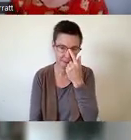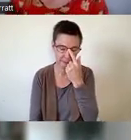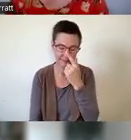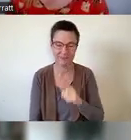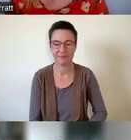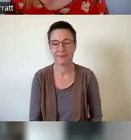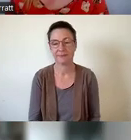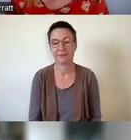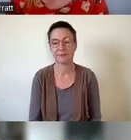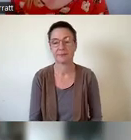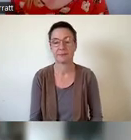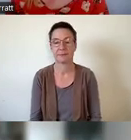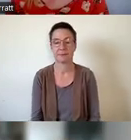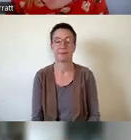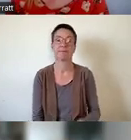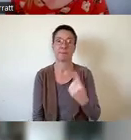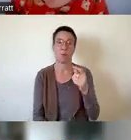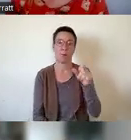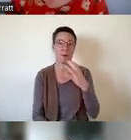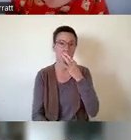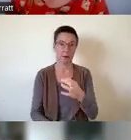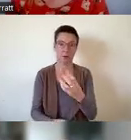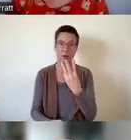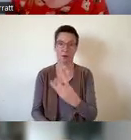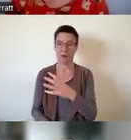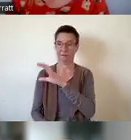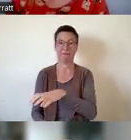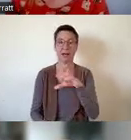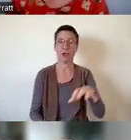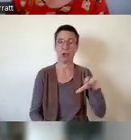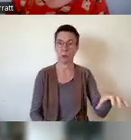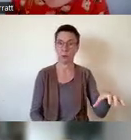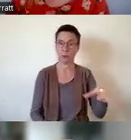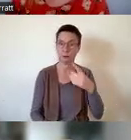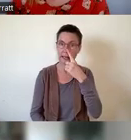We have three venues. Can you have three pages/identities? Yes.